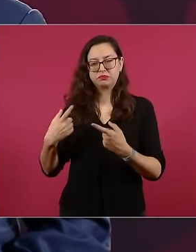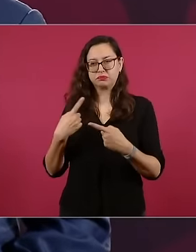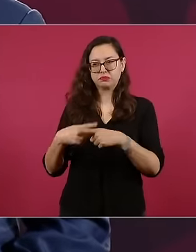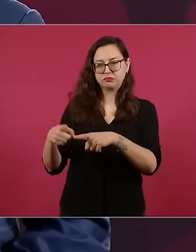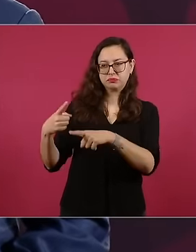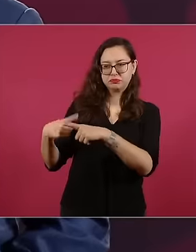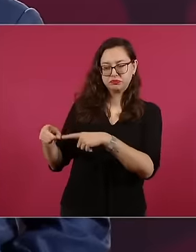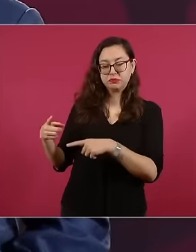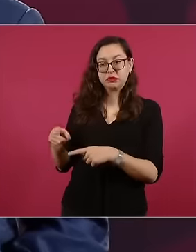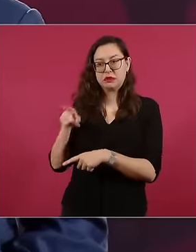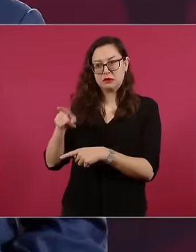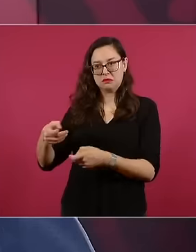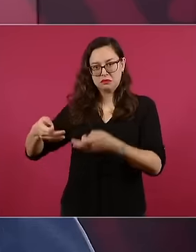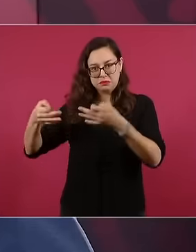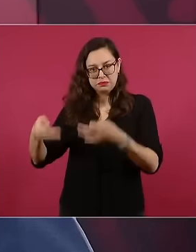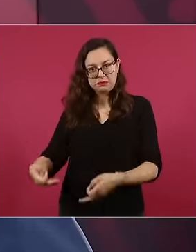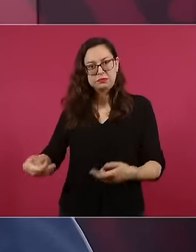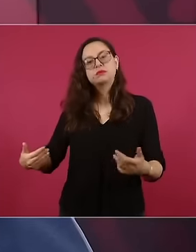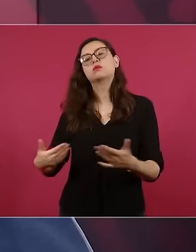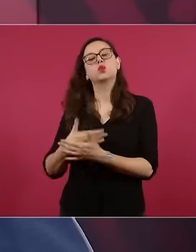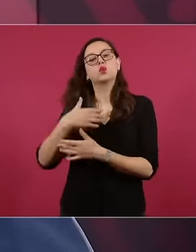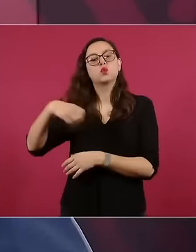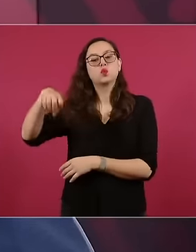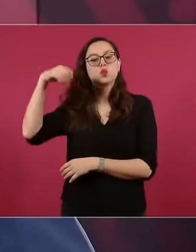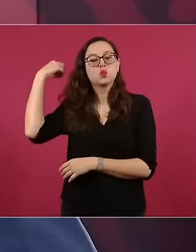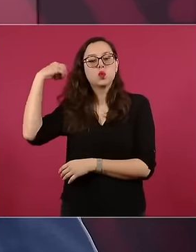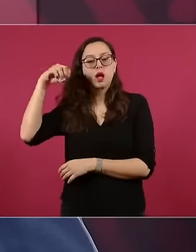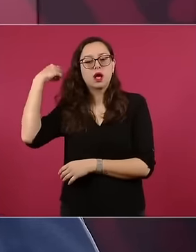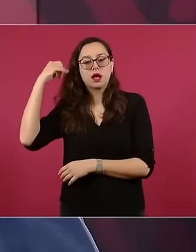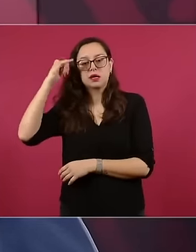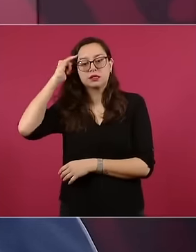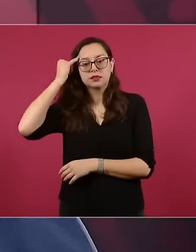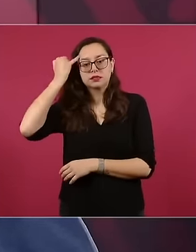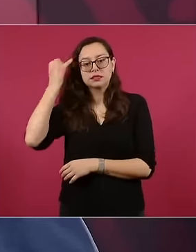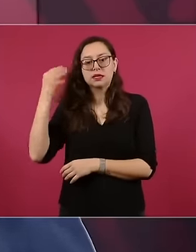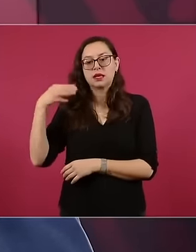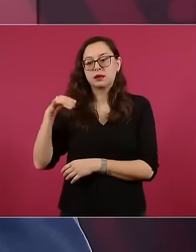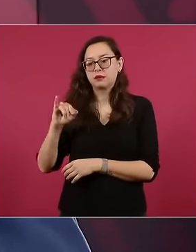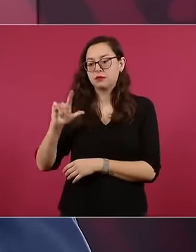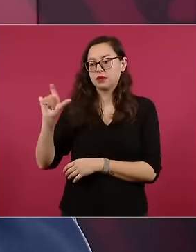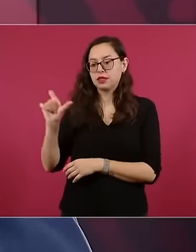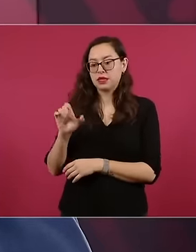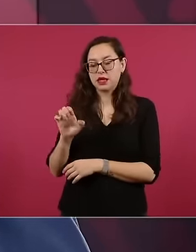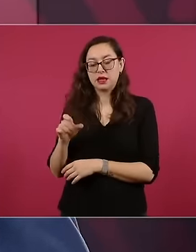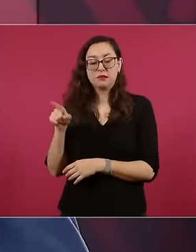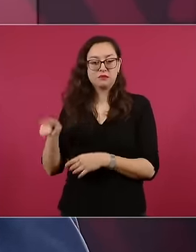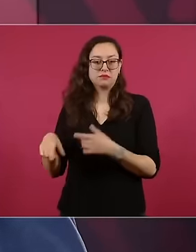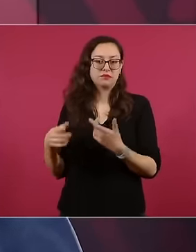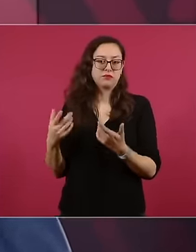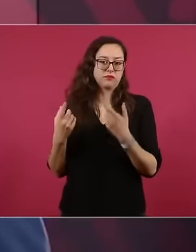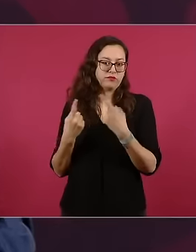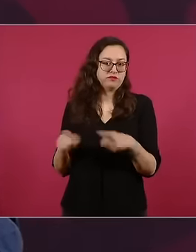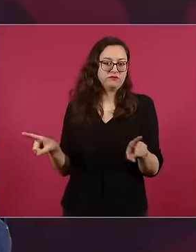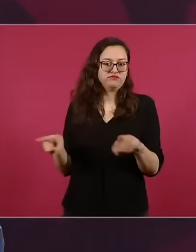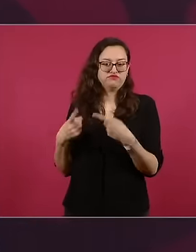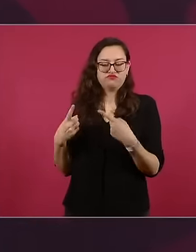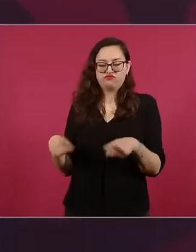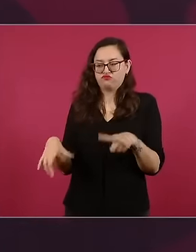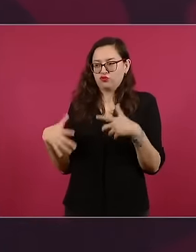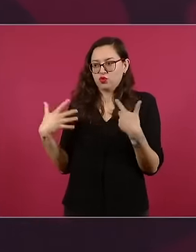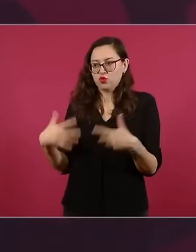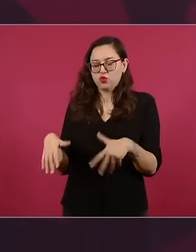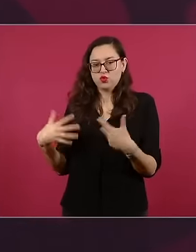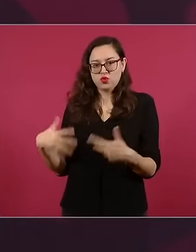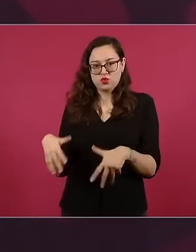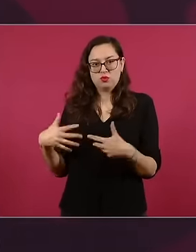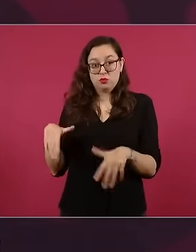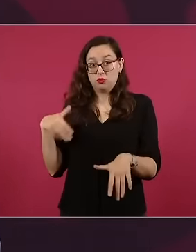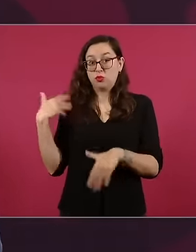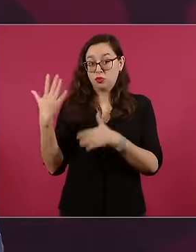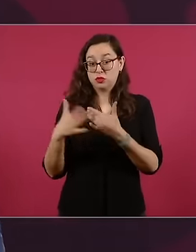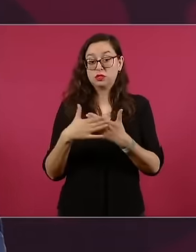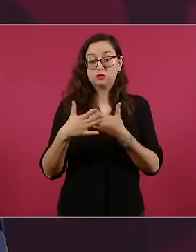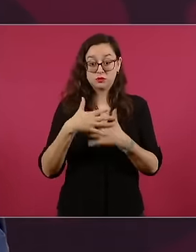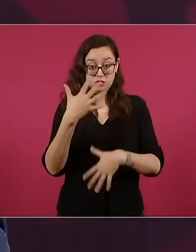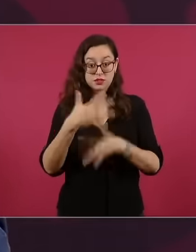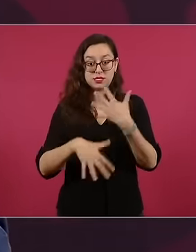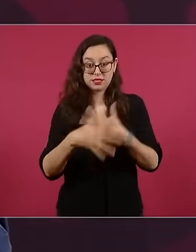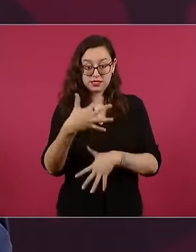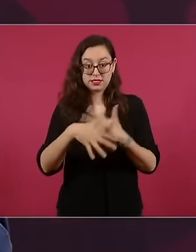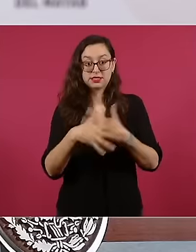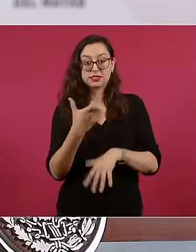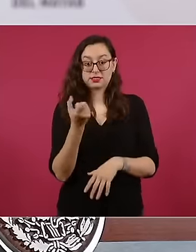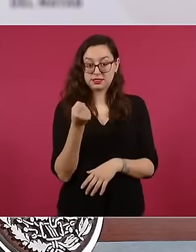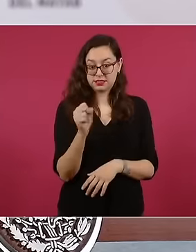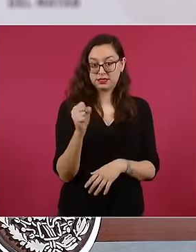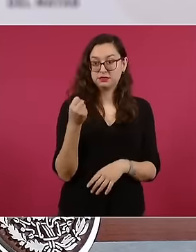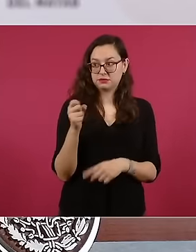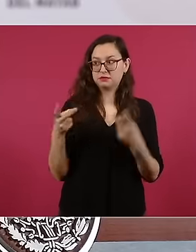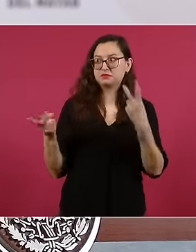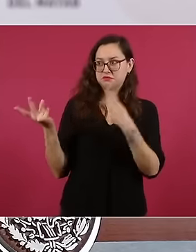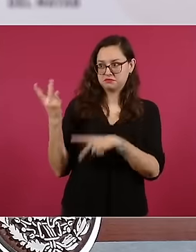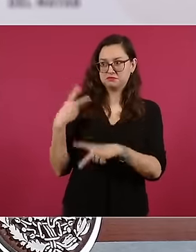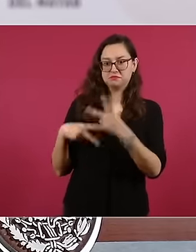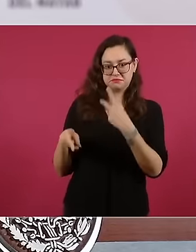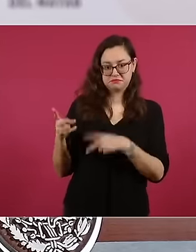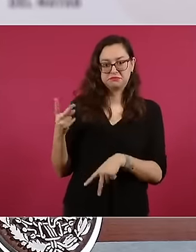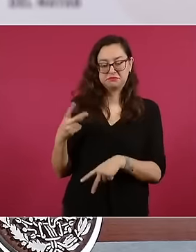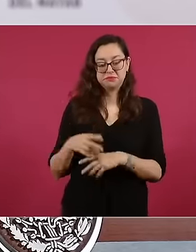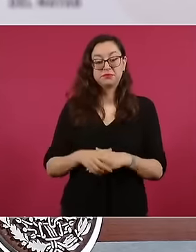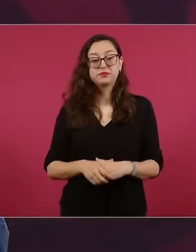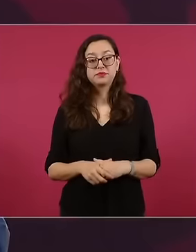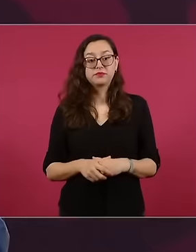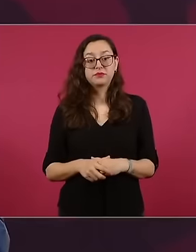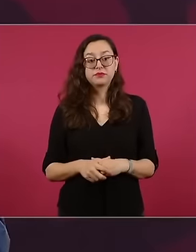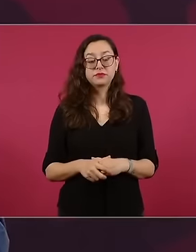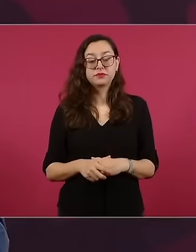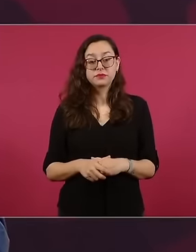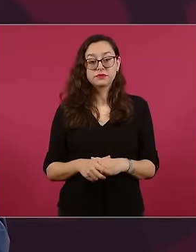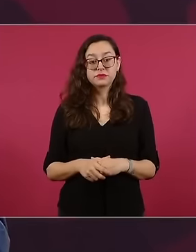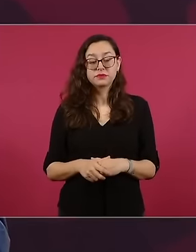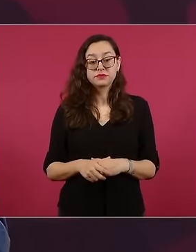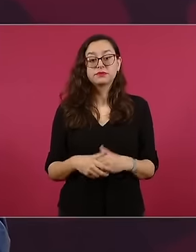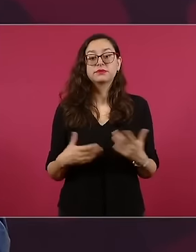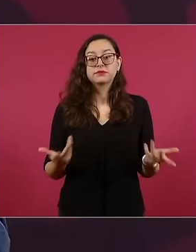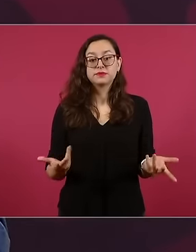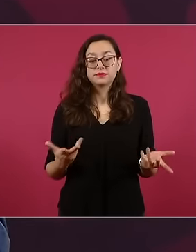Oaxaca, one of the most exceptional musicians, and they are also going to accompany us on the day's program. 15